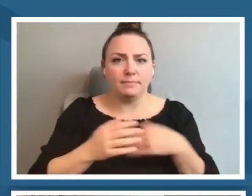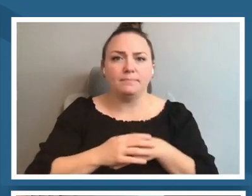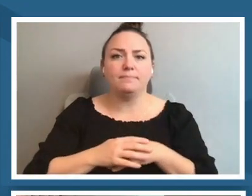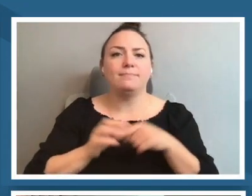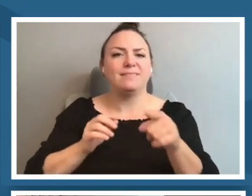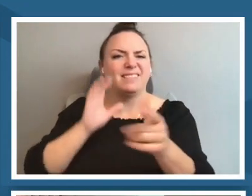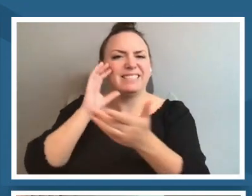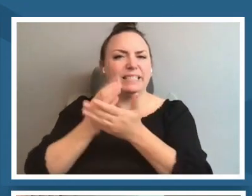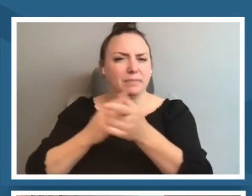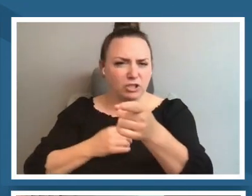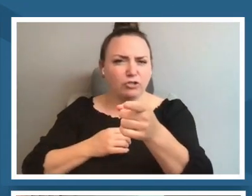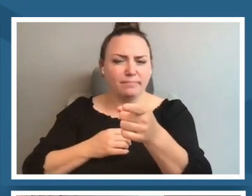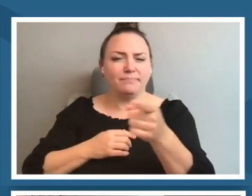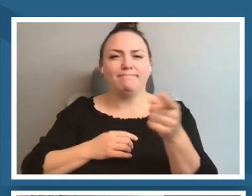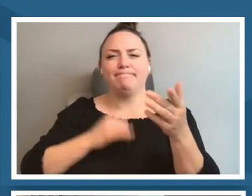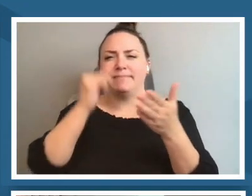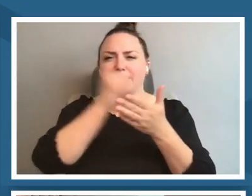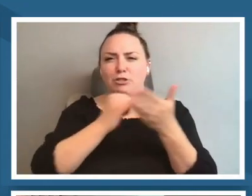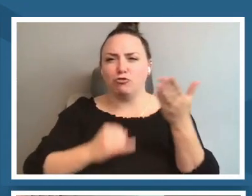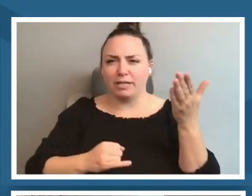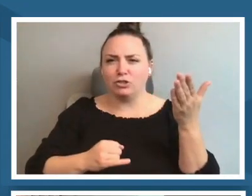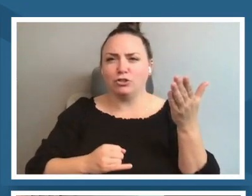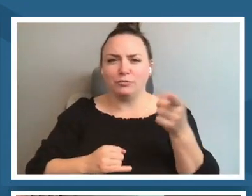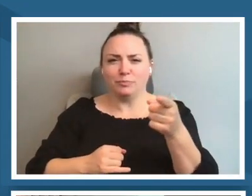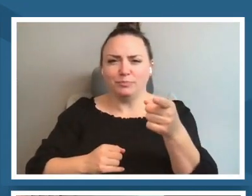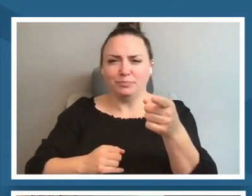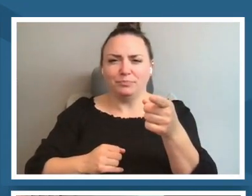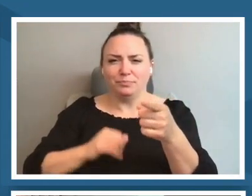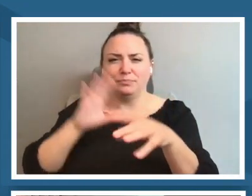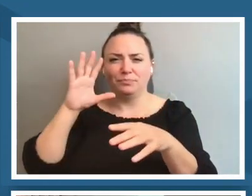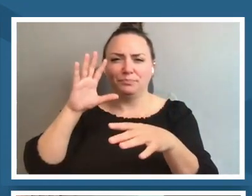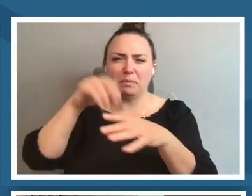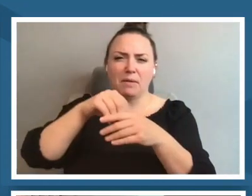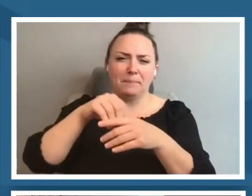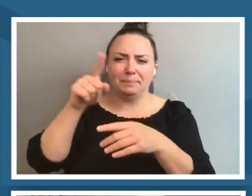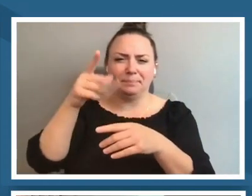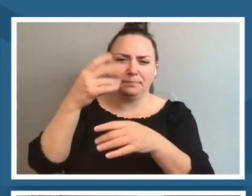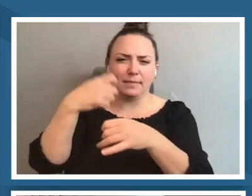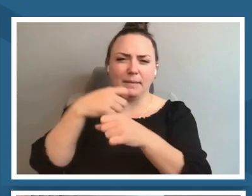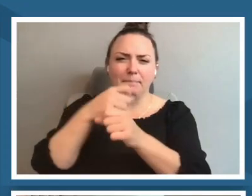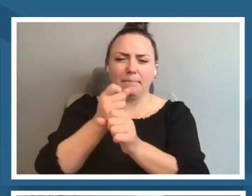illustration that was actually made as part of an earlier